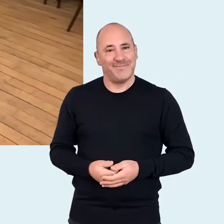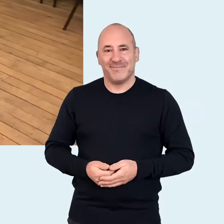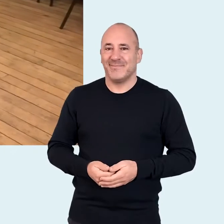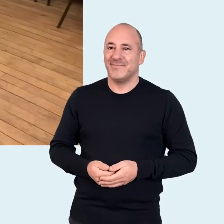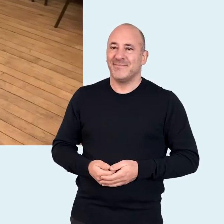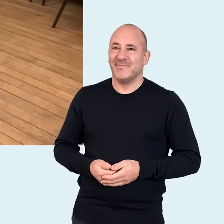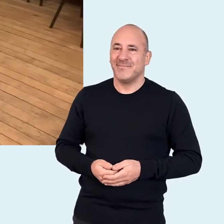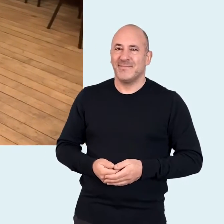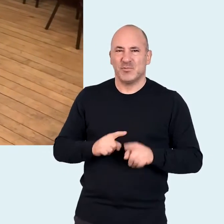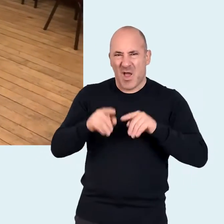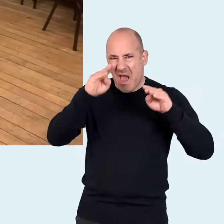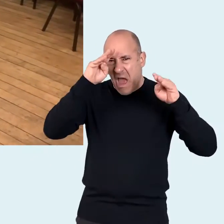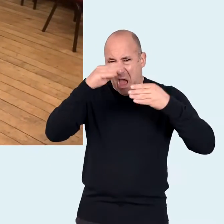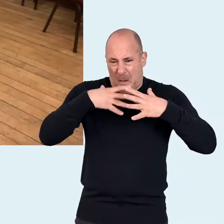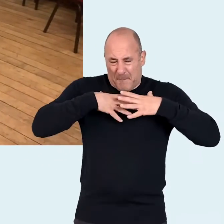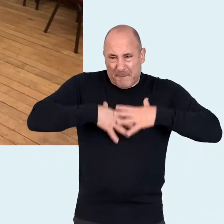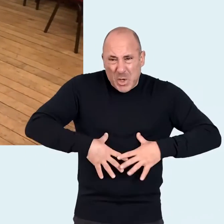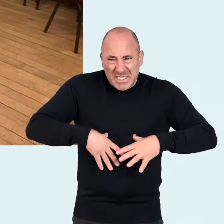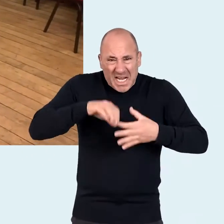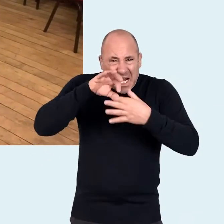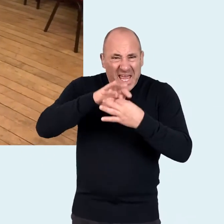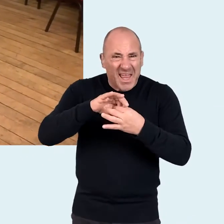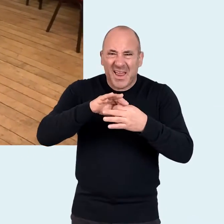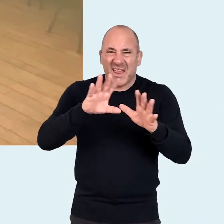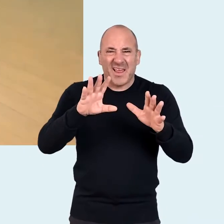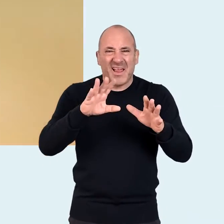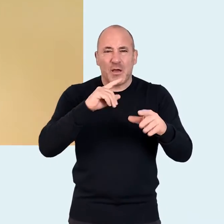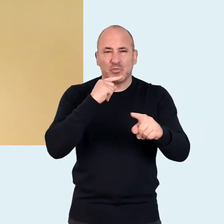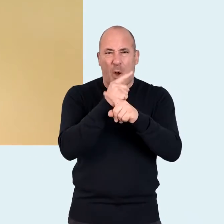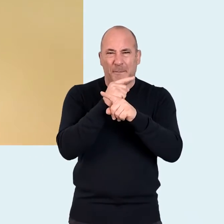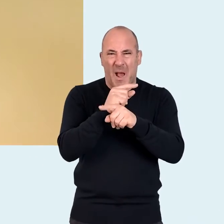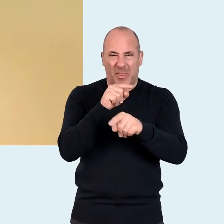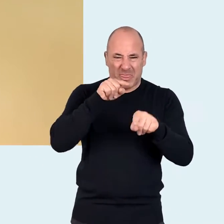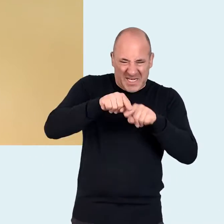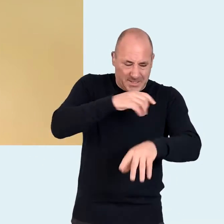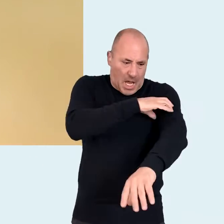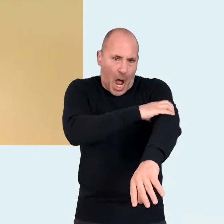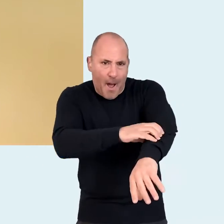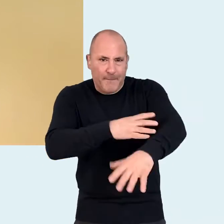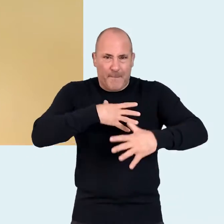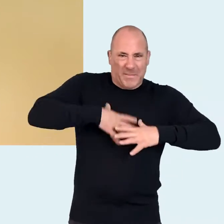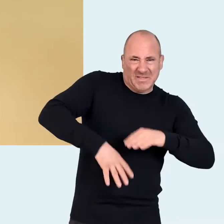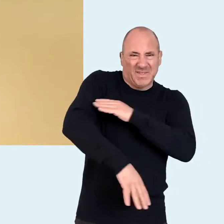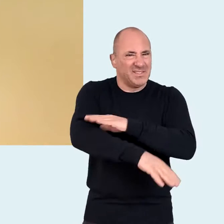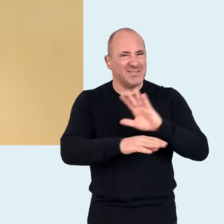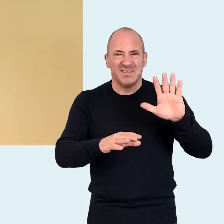Try not to be body parts specific. So not mentioning specific body parts, but thinking